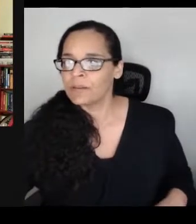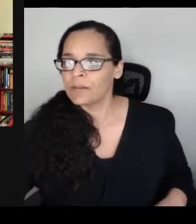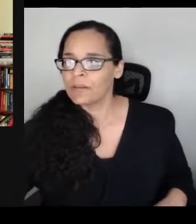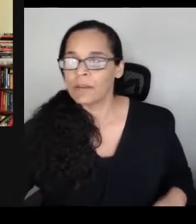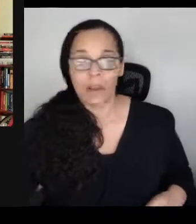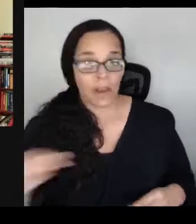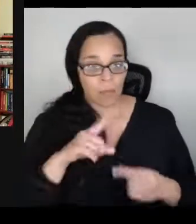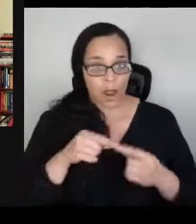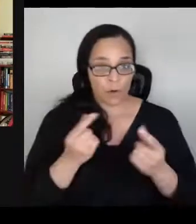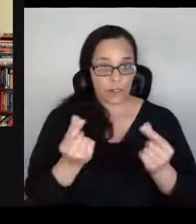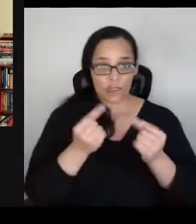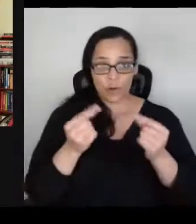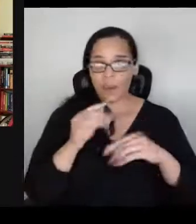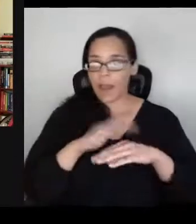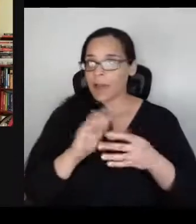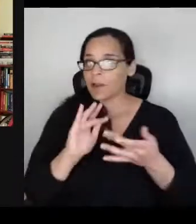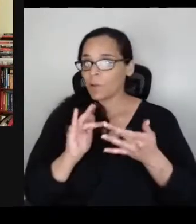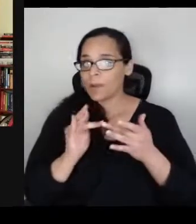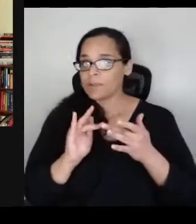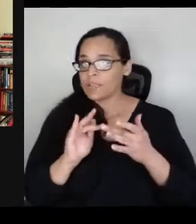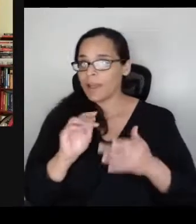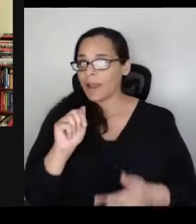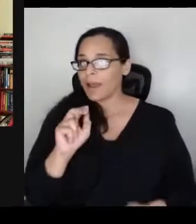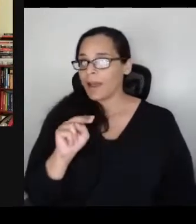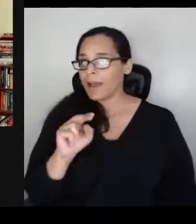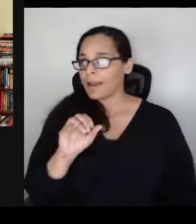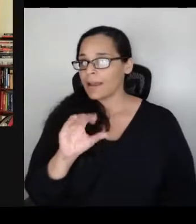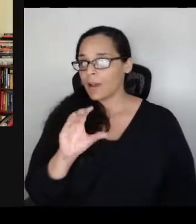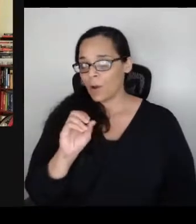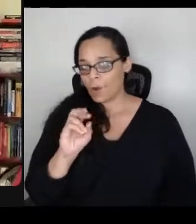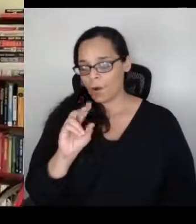anicordero.net. Thank you so much, Annie.